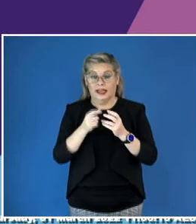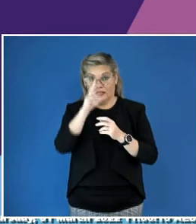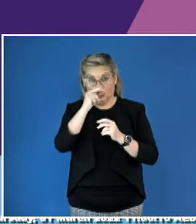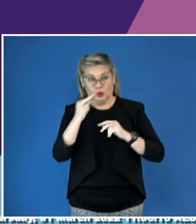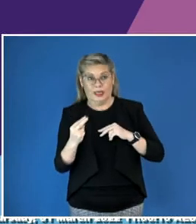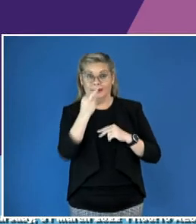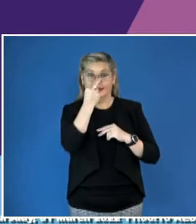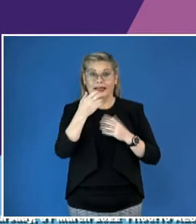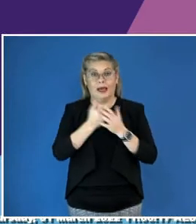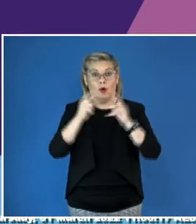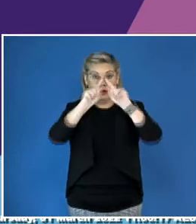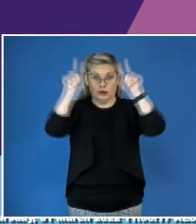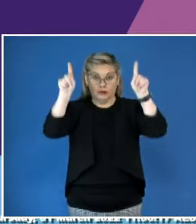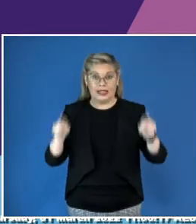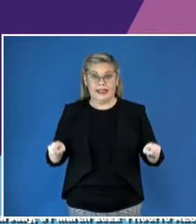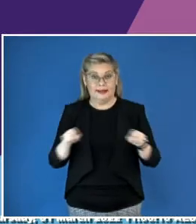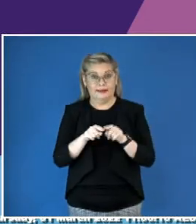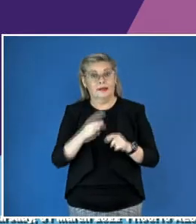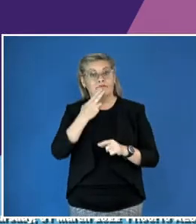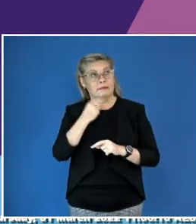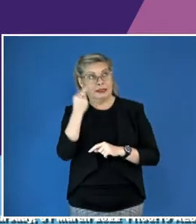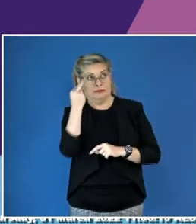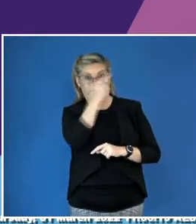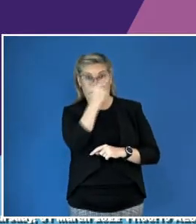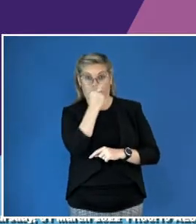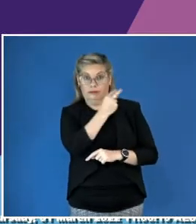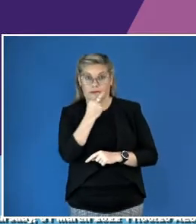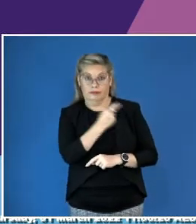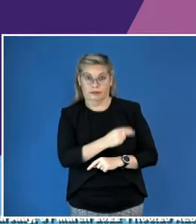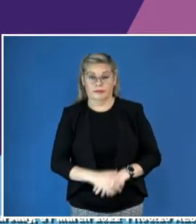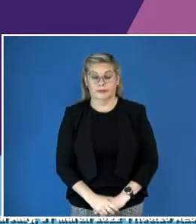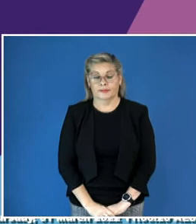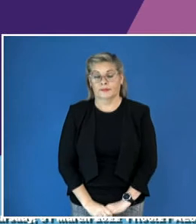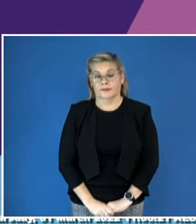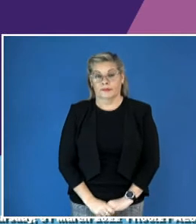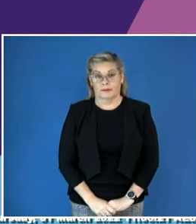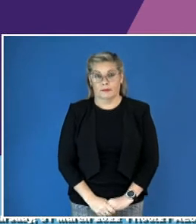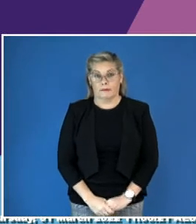or Beyond Blue on 1300 224 636.